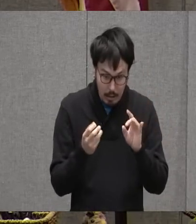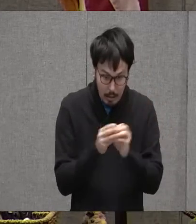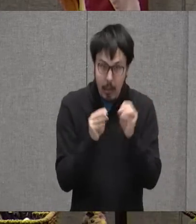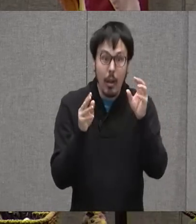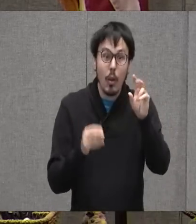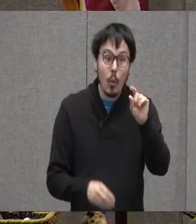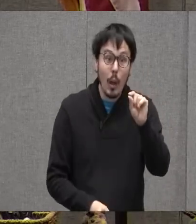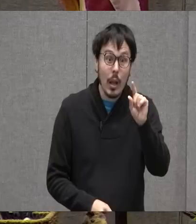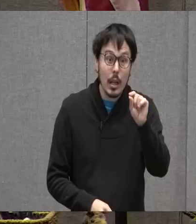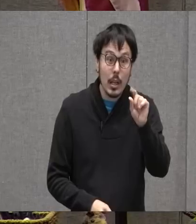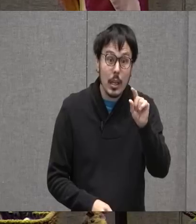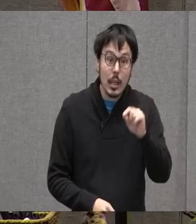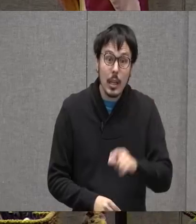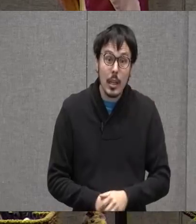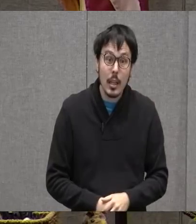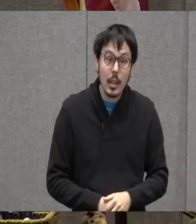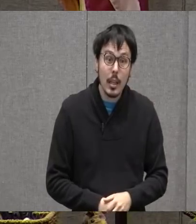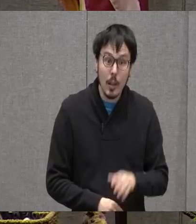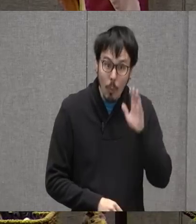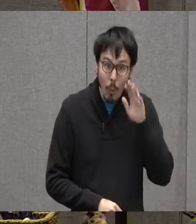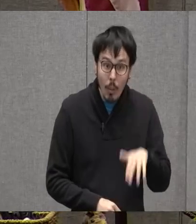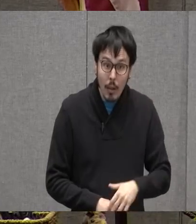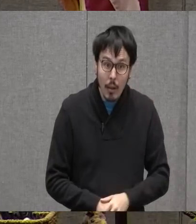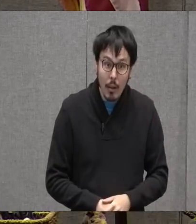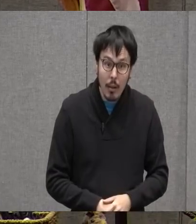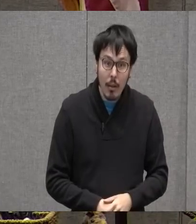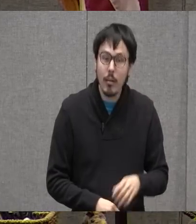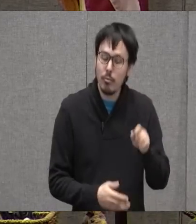Eight plus 12 equals 20.